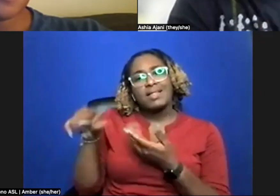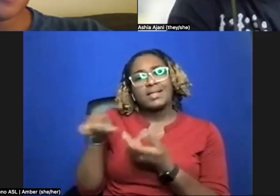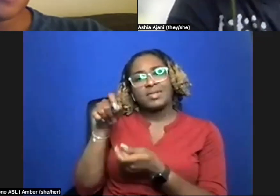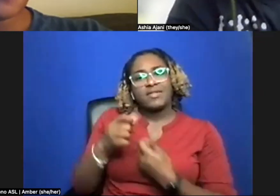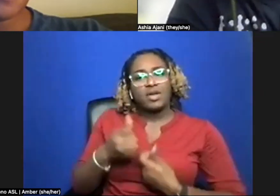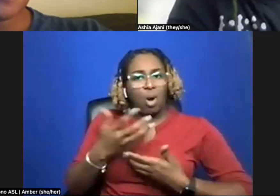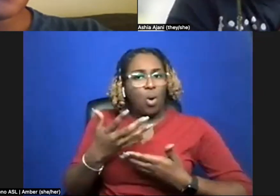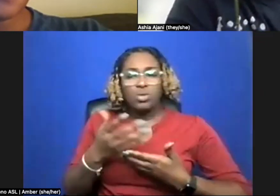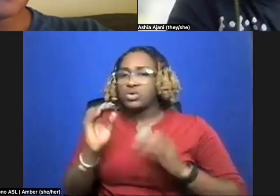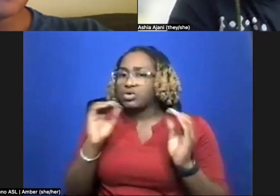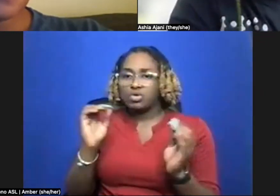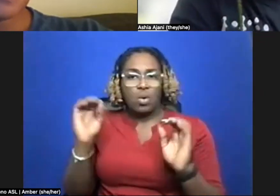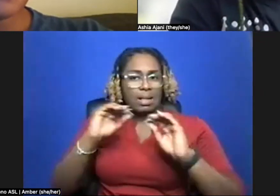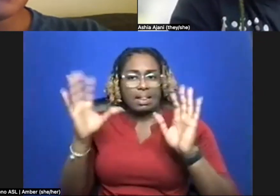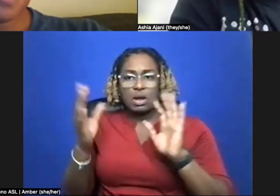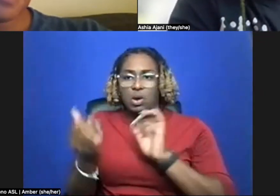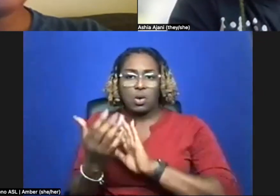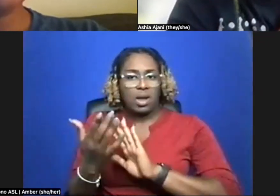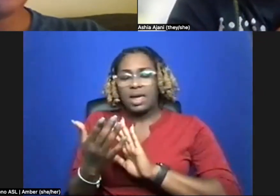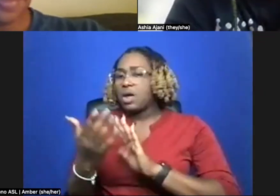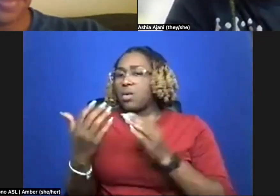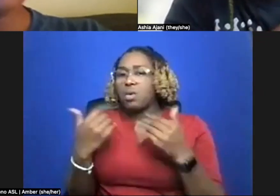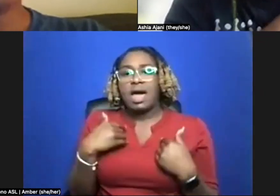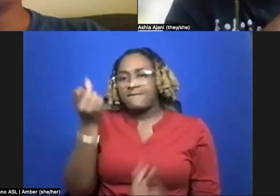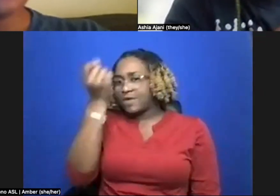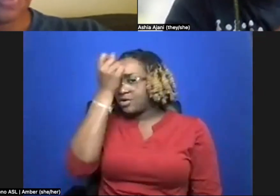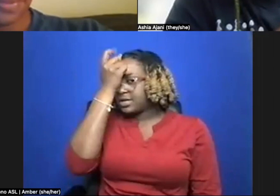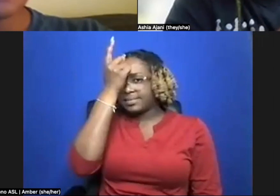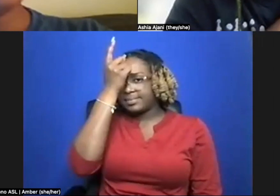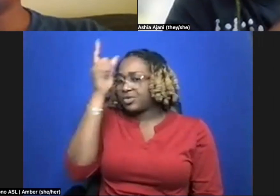way that we're going to have that understanding. Like you can't just like force the knowing and